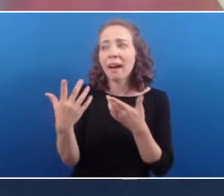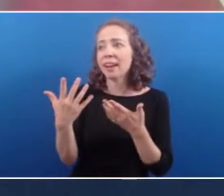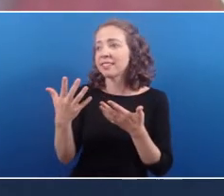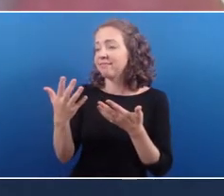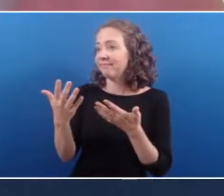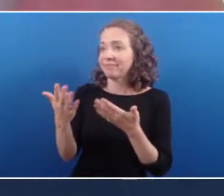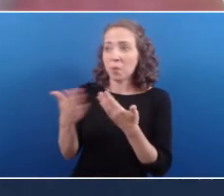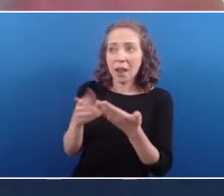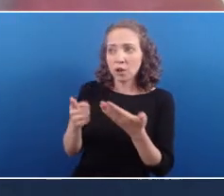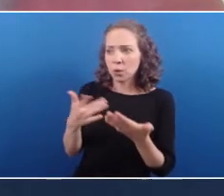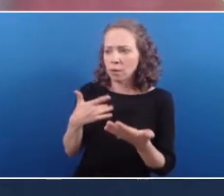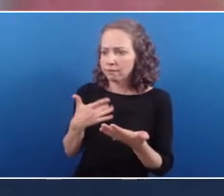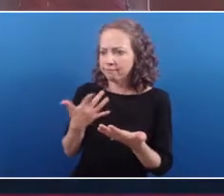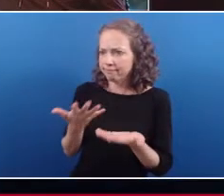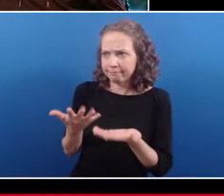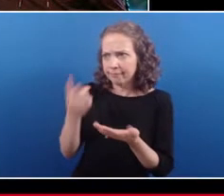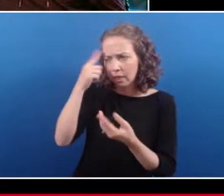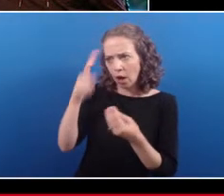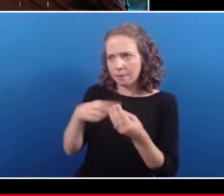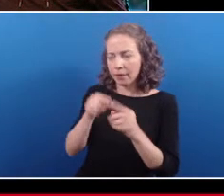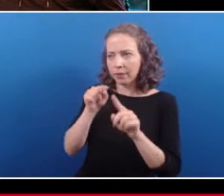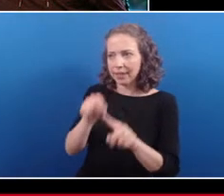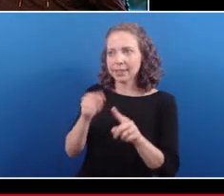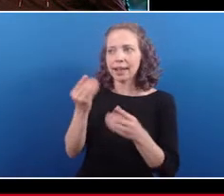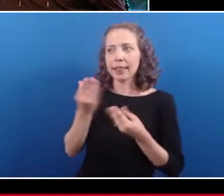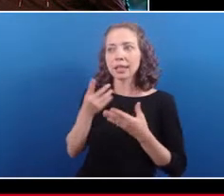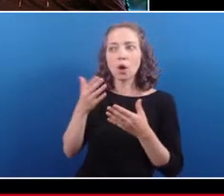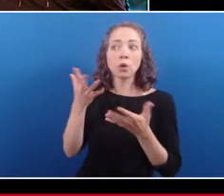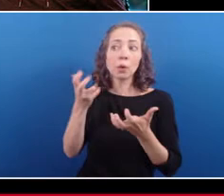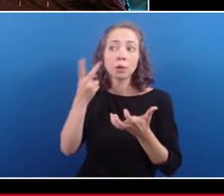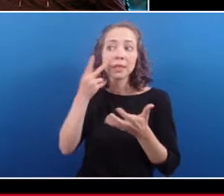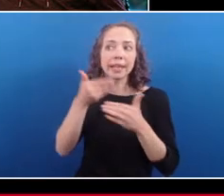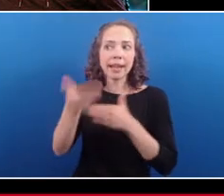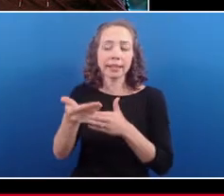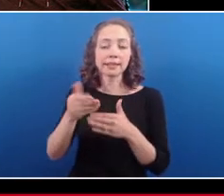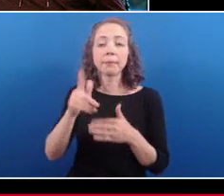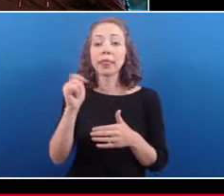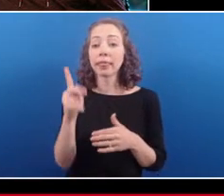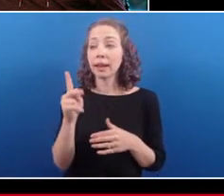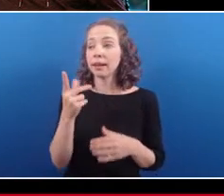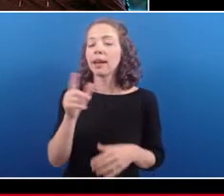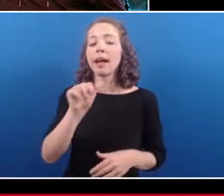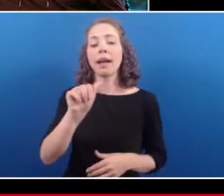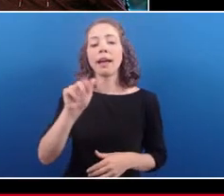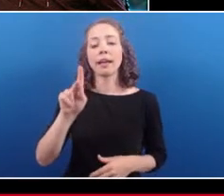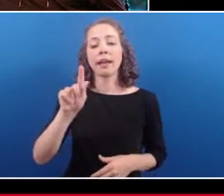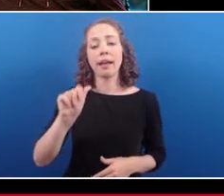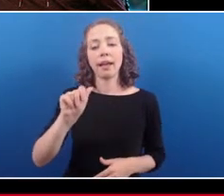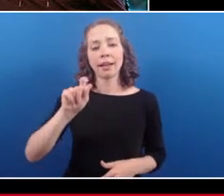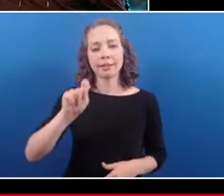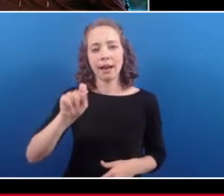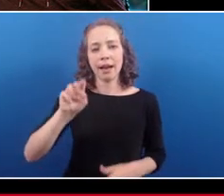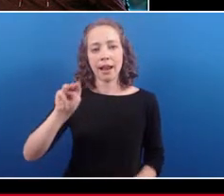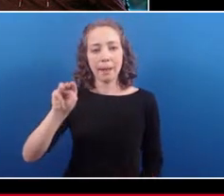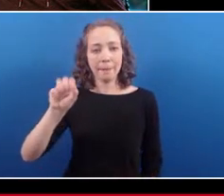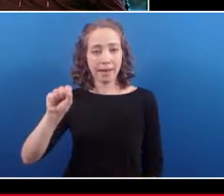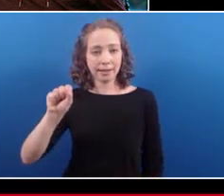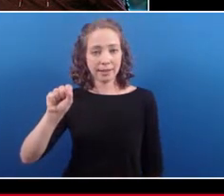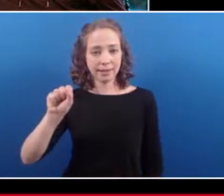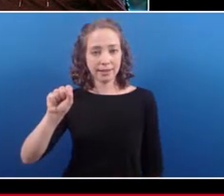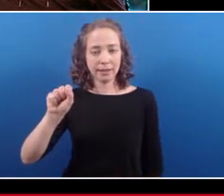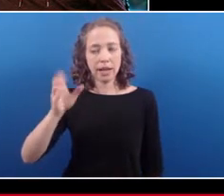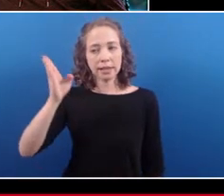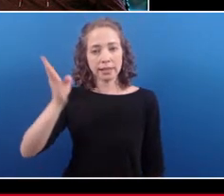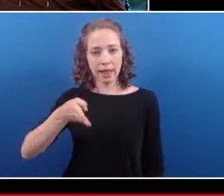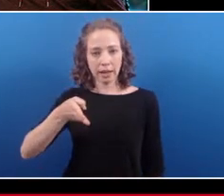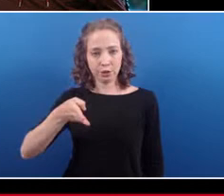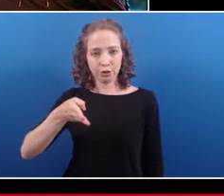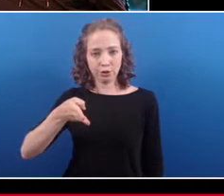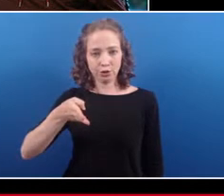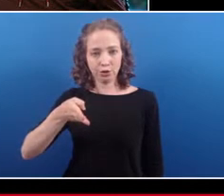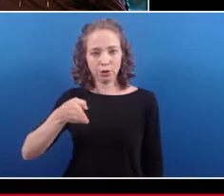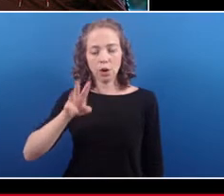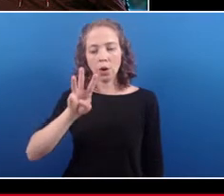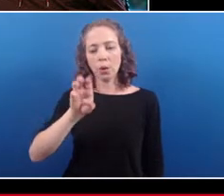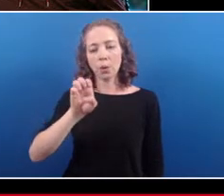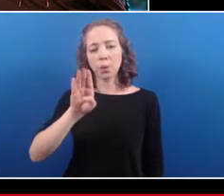The link for that is aka.ms/WebinarFeedback, W-E-B-I-N-A-R-F-E-E-D-B-A-C-K.